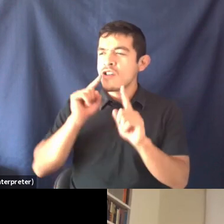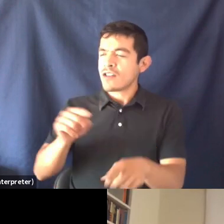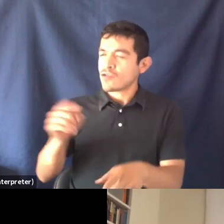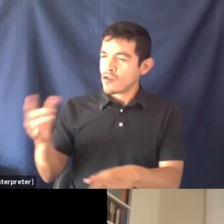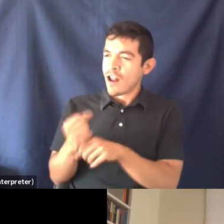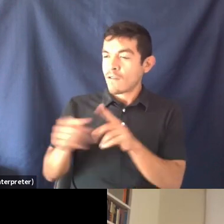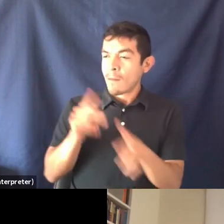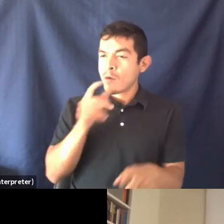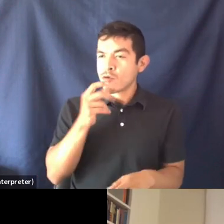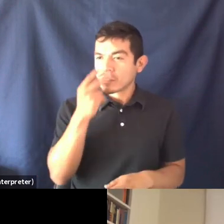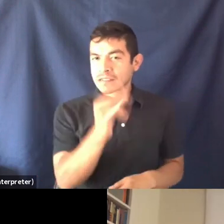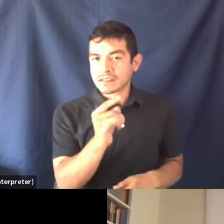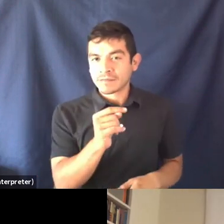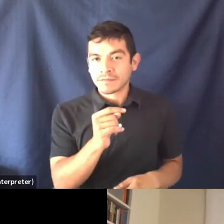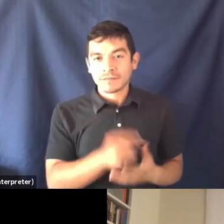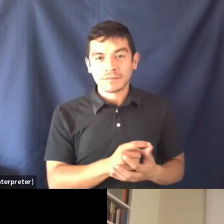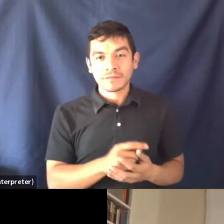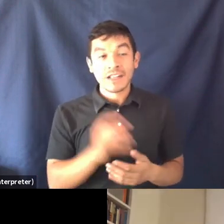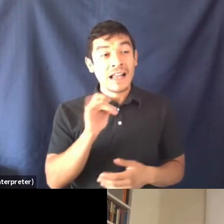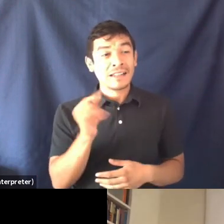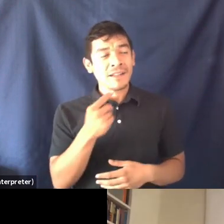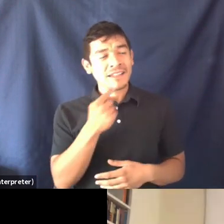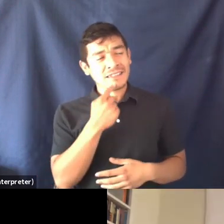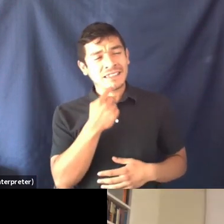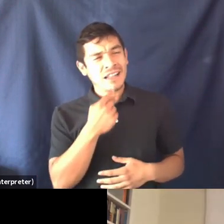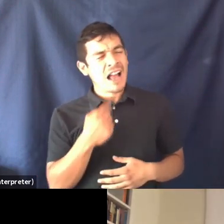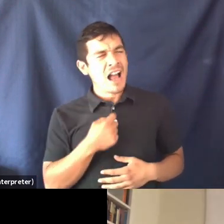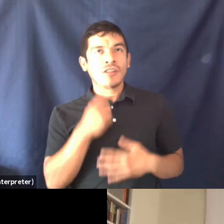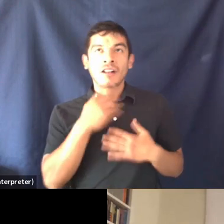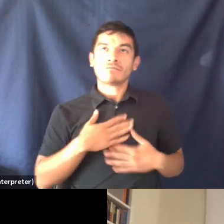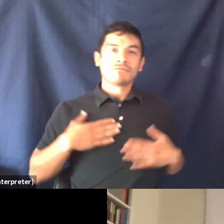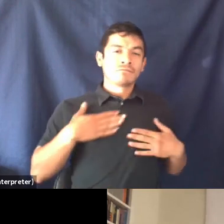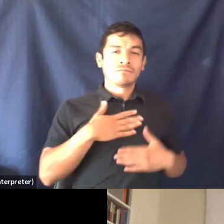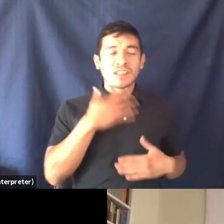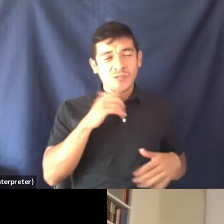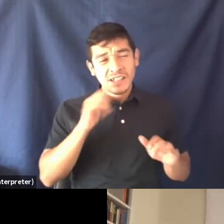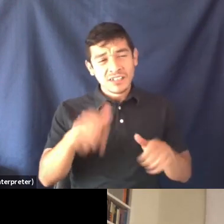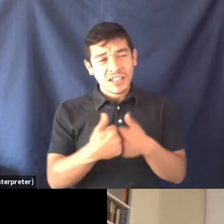I've been so pleased and gratified that like one of the challenges is that who was editing the film was like are people gonna care?